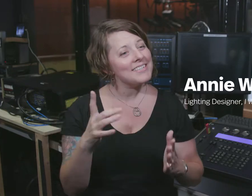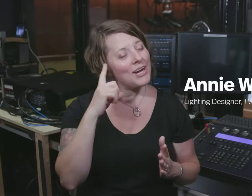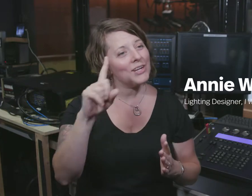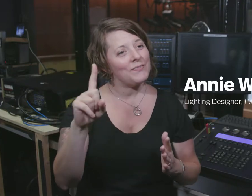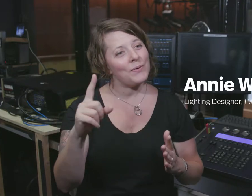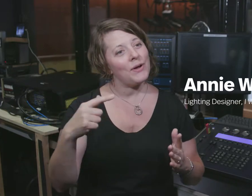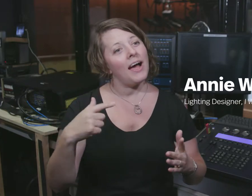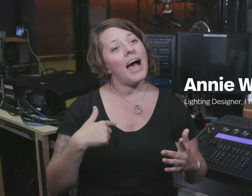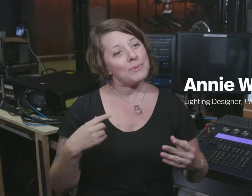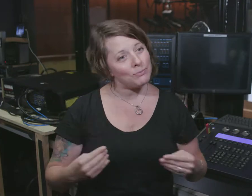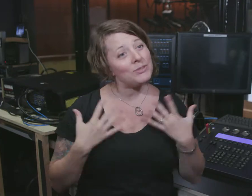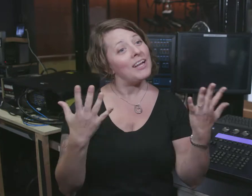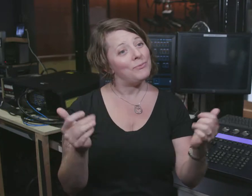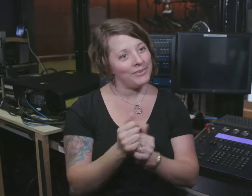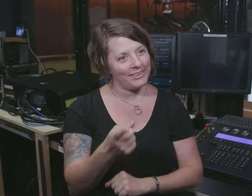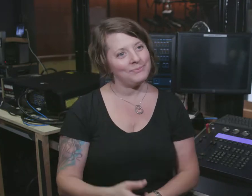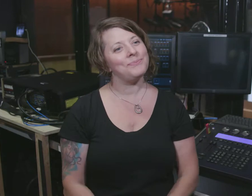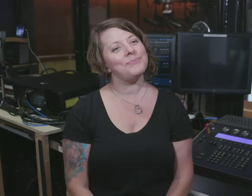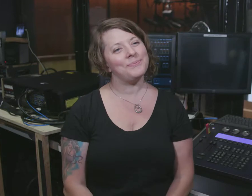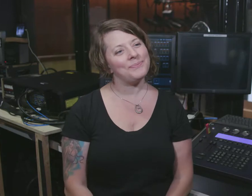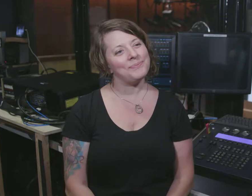And I'm the lighting designer for I Was Most Alive with You.